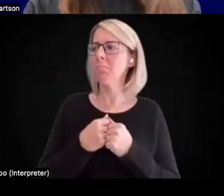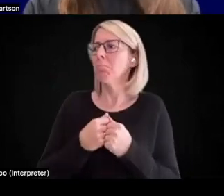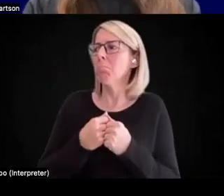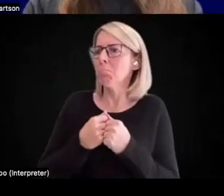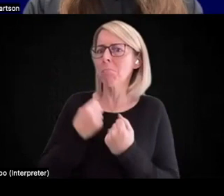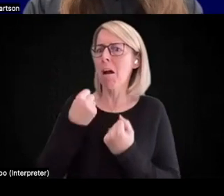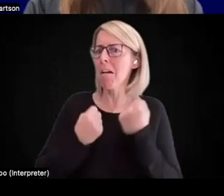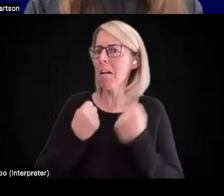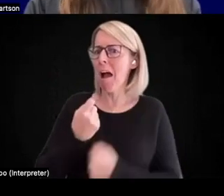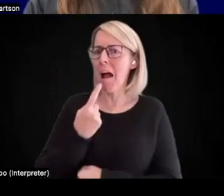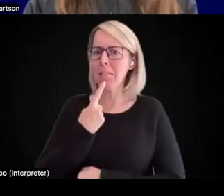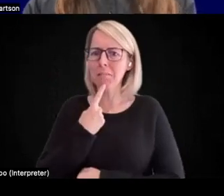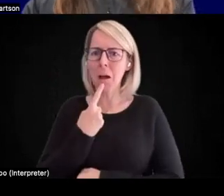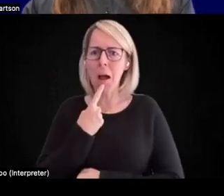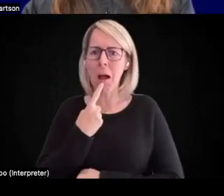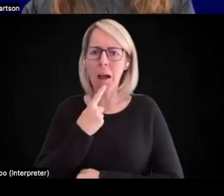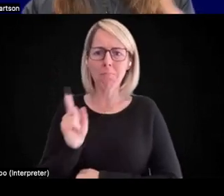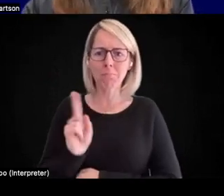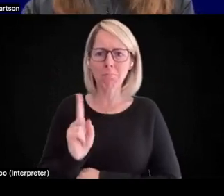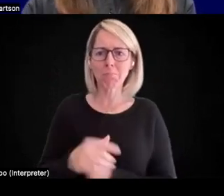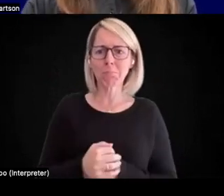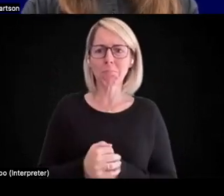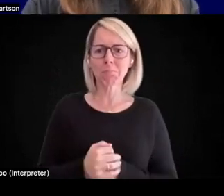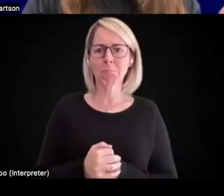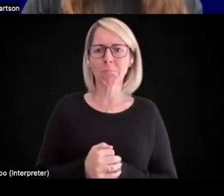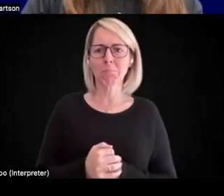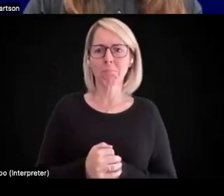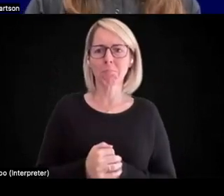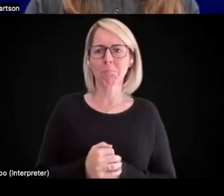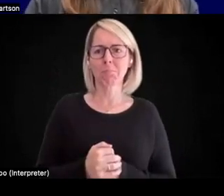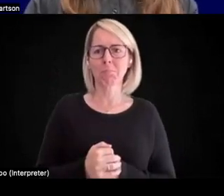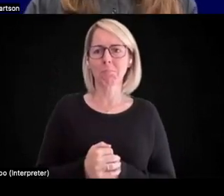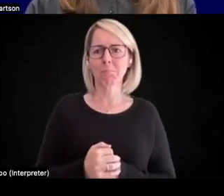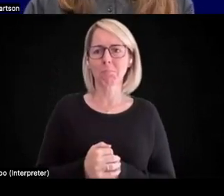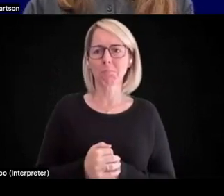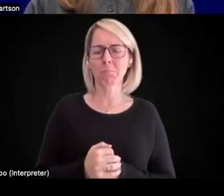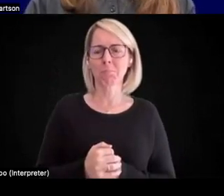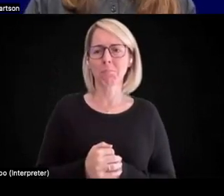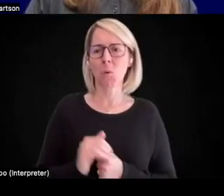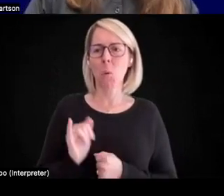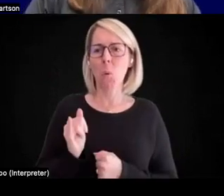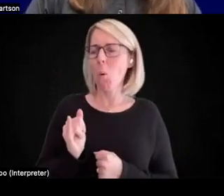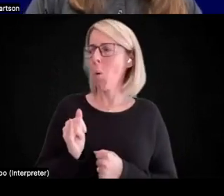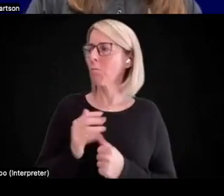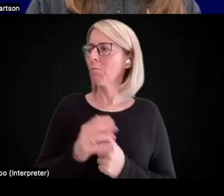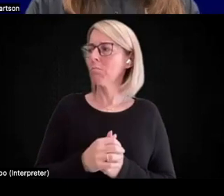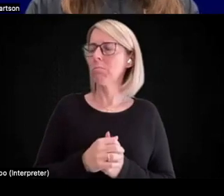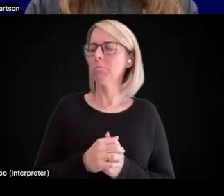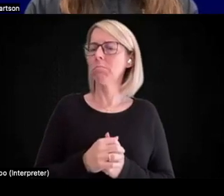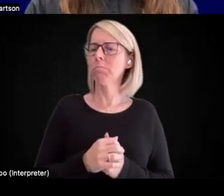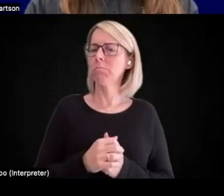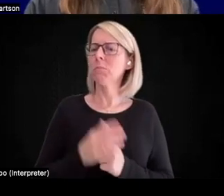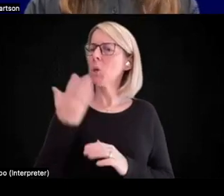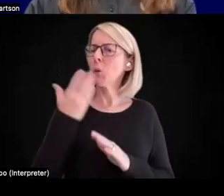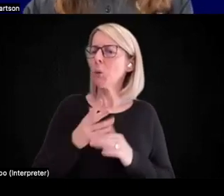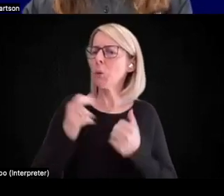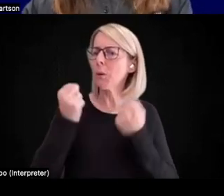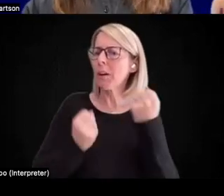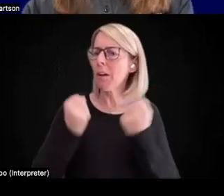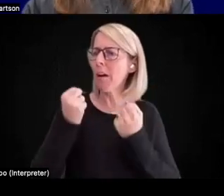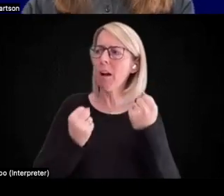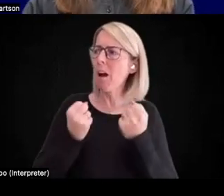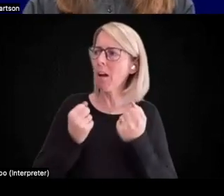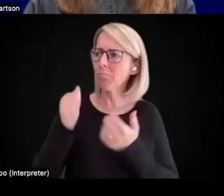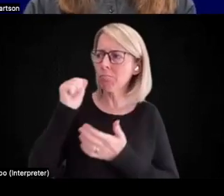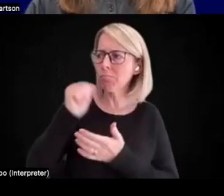looking at?", or the response might be "Oh, why do you need a new car?", or the response might be,